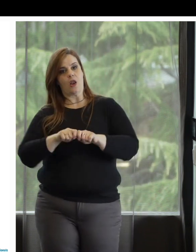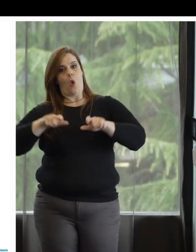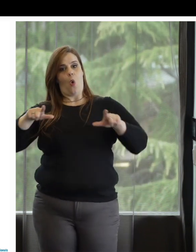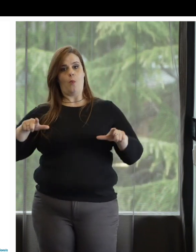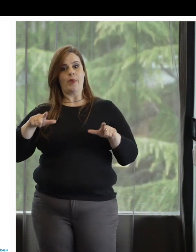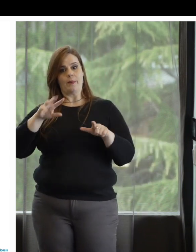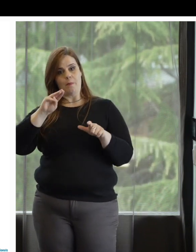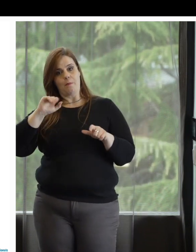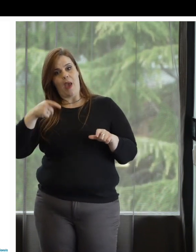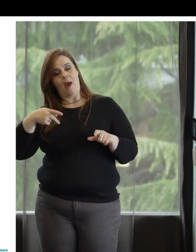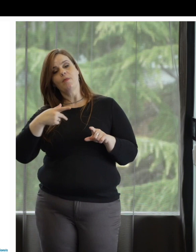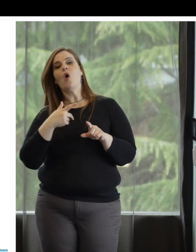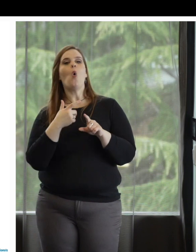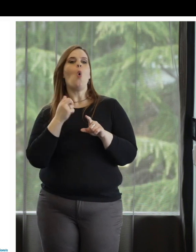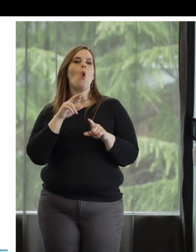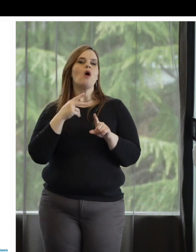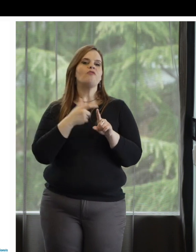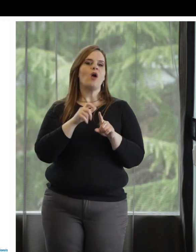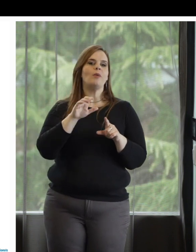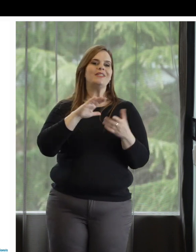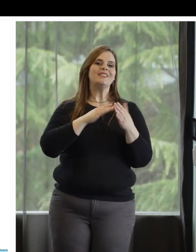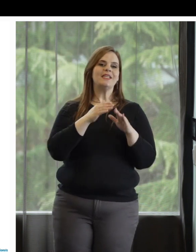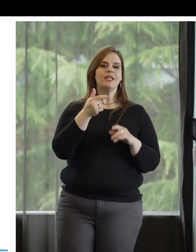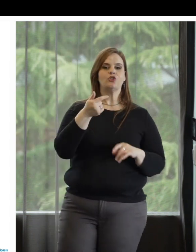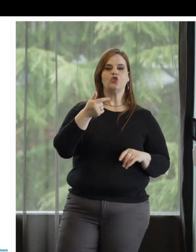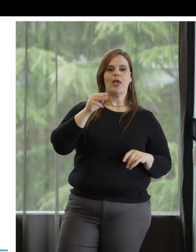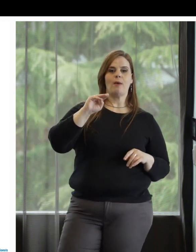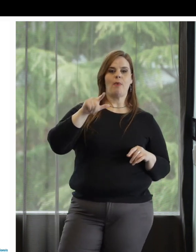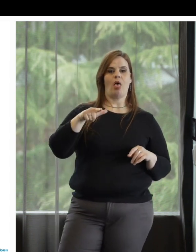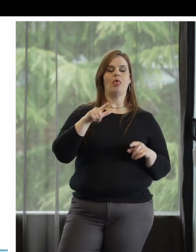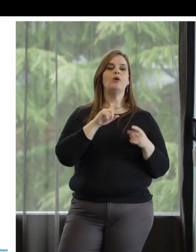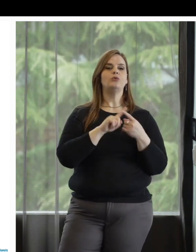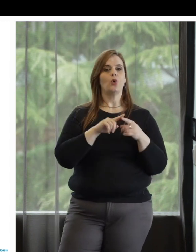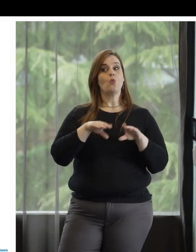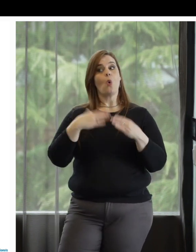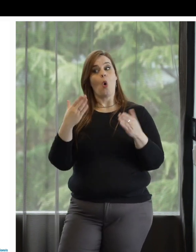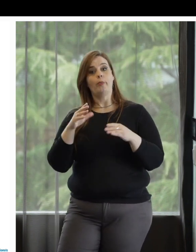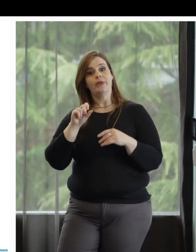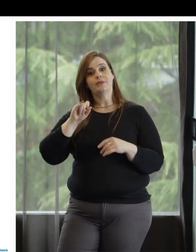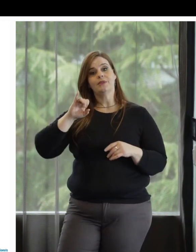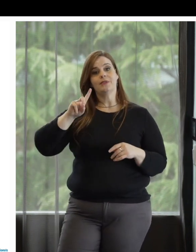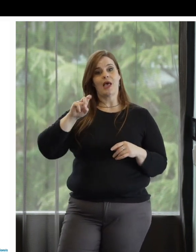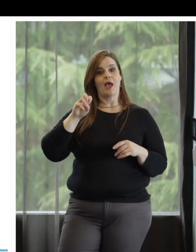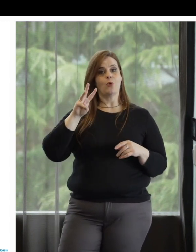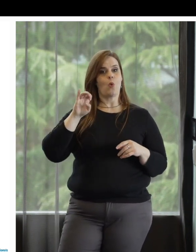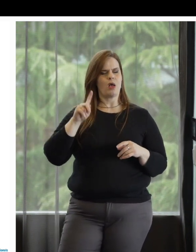city G M L to open sidewalks, how do you do that? And how